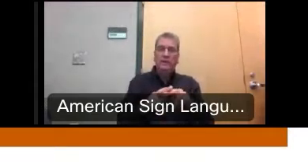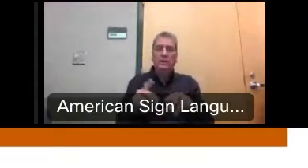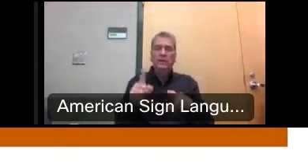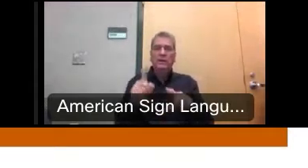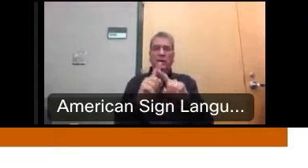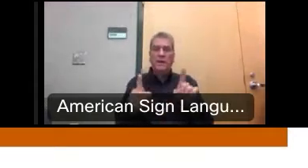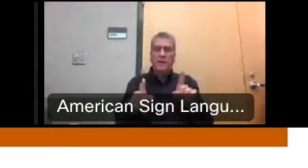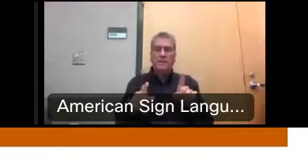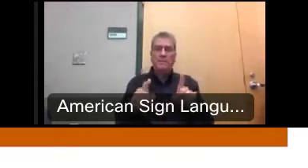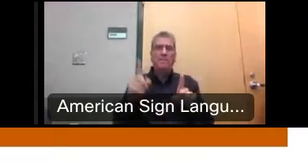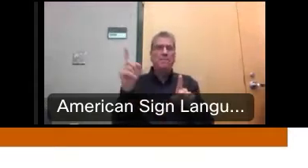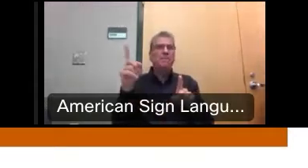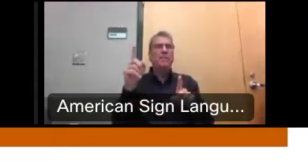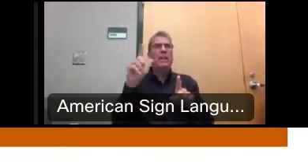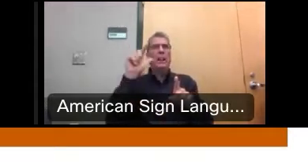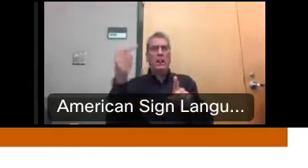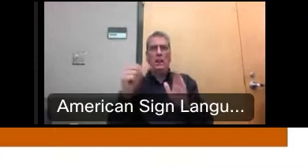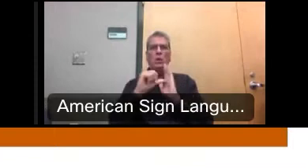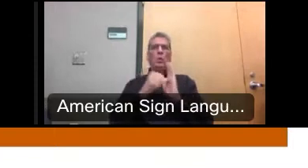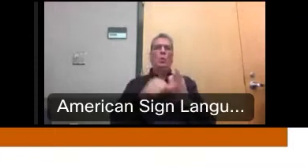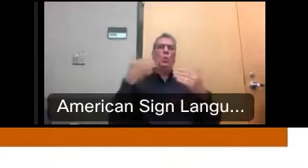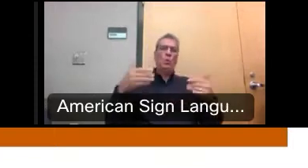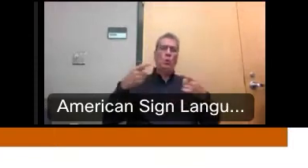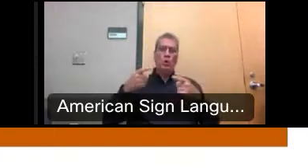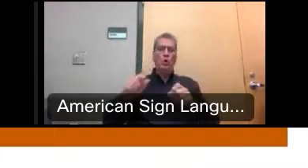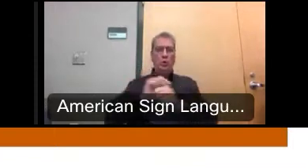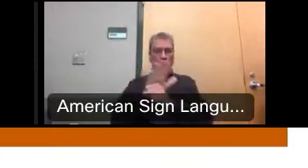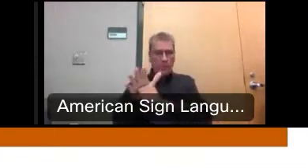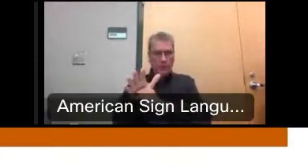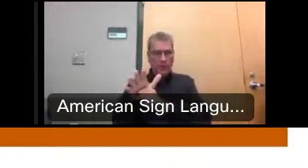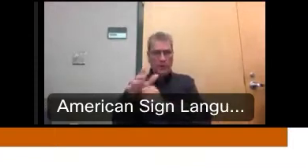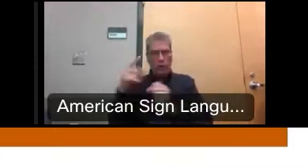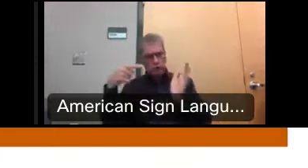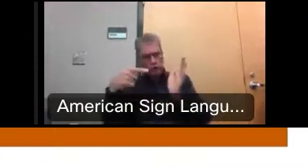it had just incredible value when a pandemic hit, cause we could point to data like observational